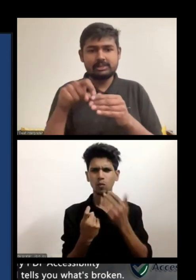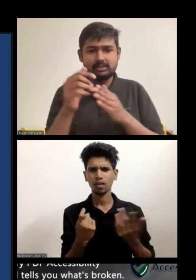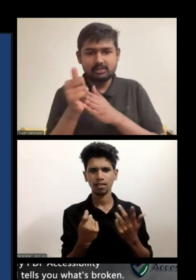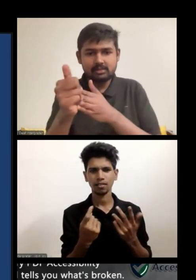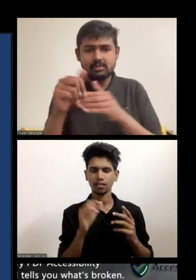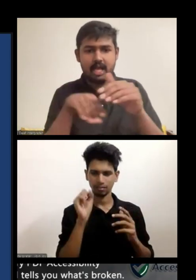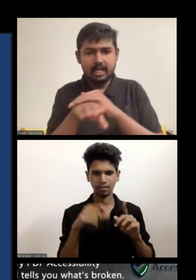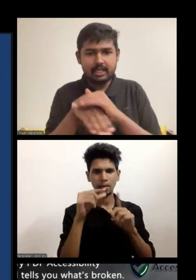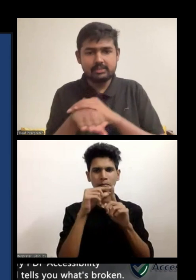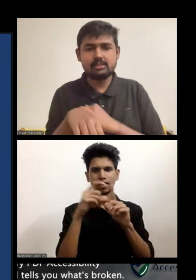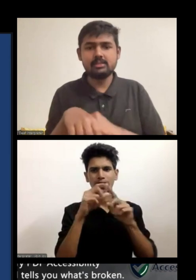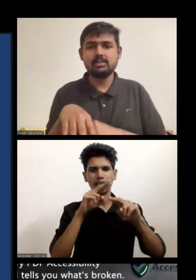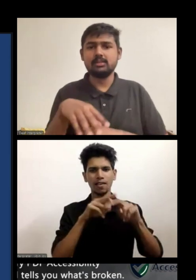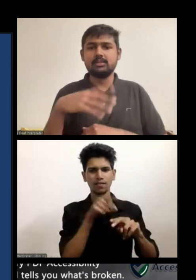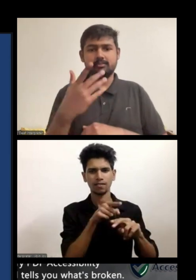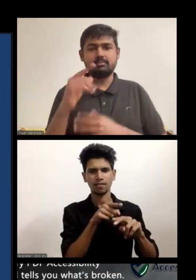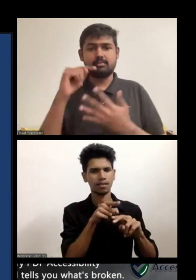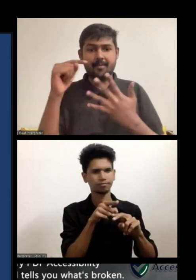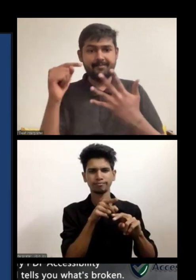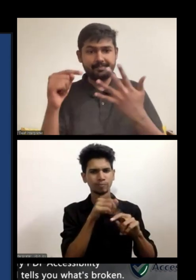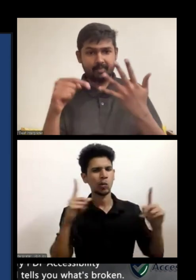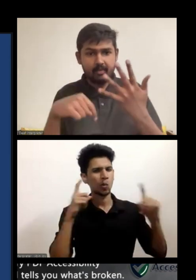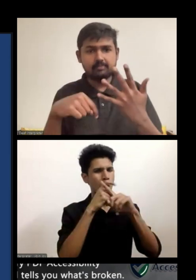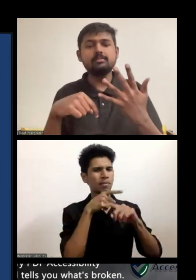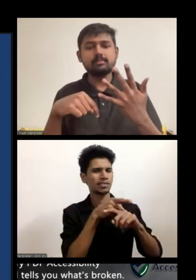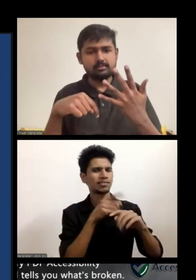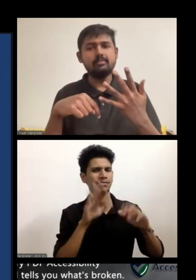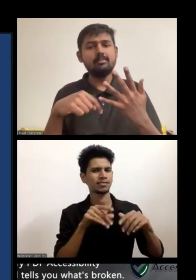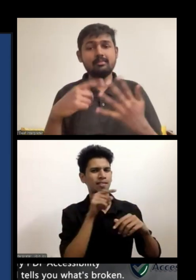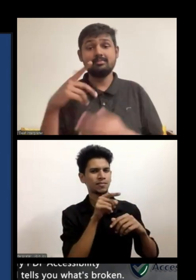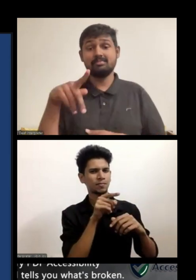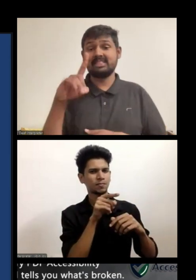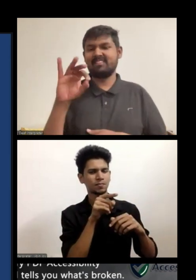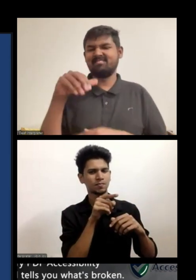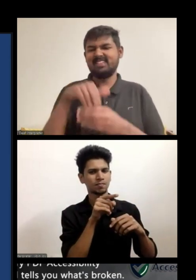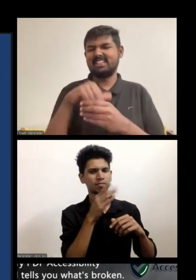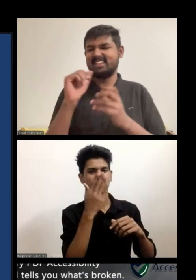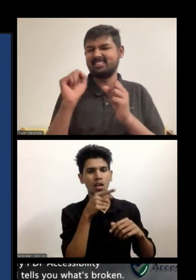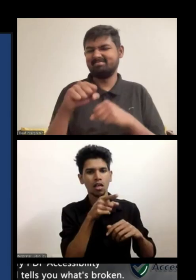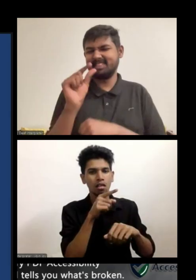In structure, they require proper tags, proper images with alt text.